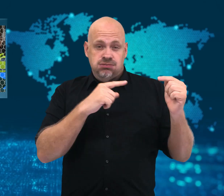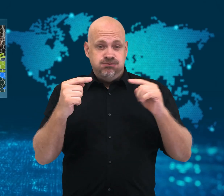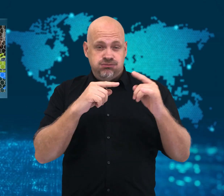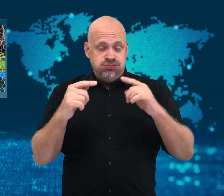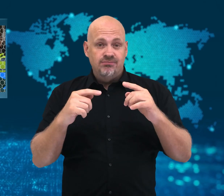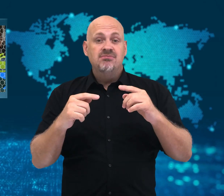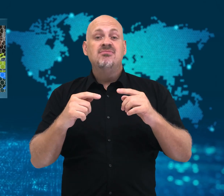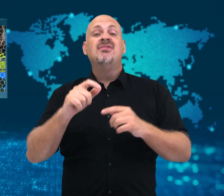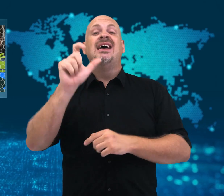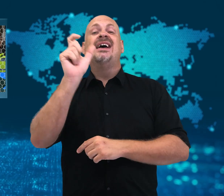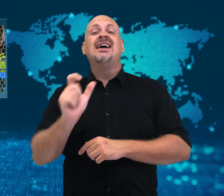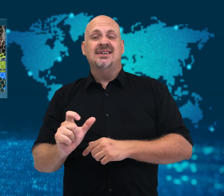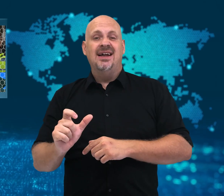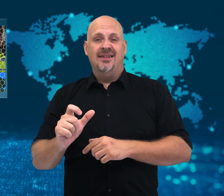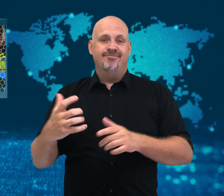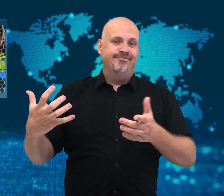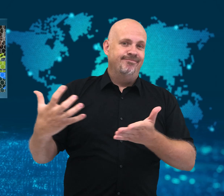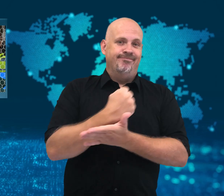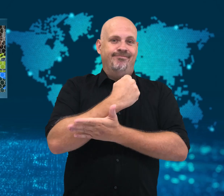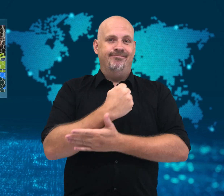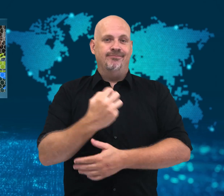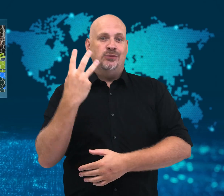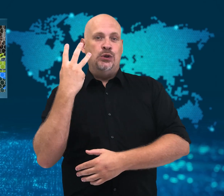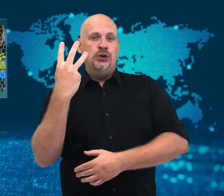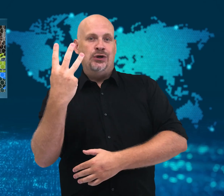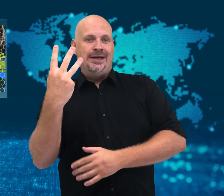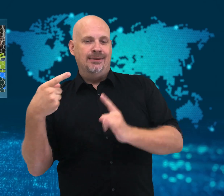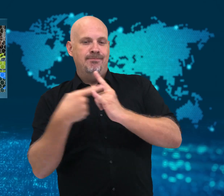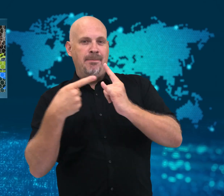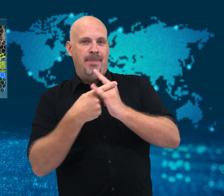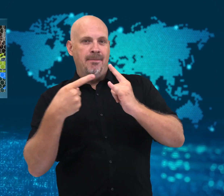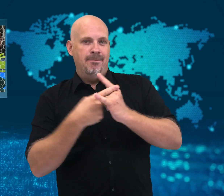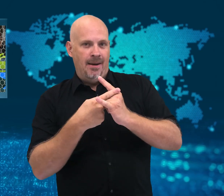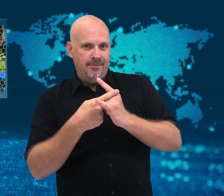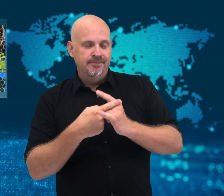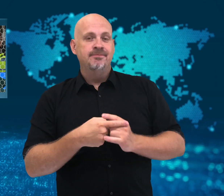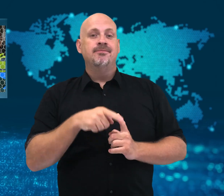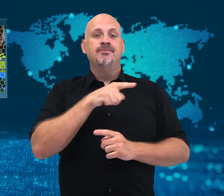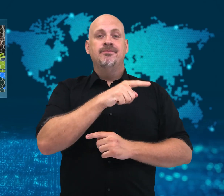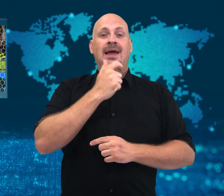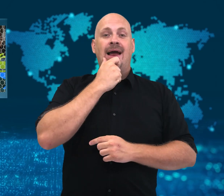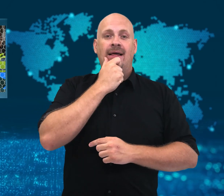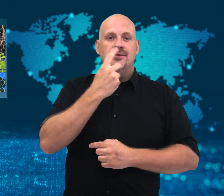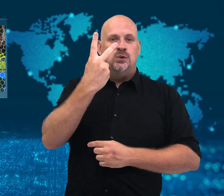Italy ultimately won the final after their